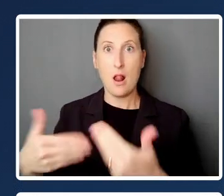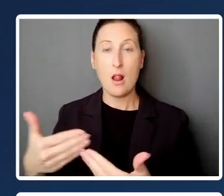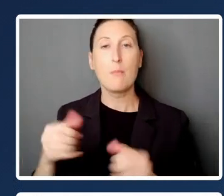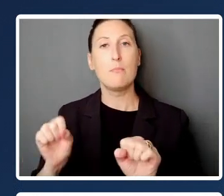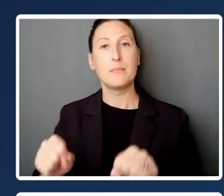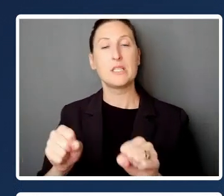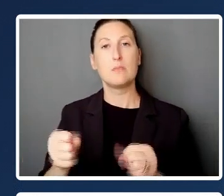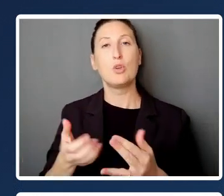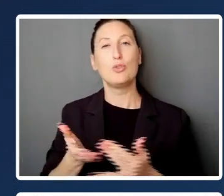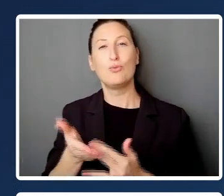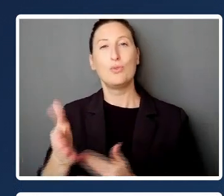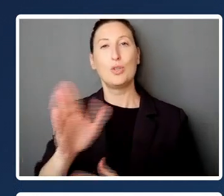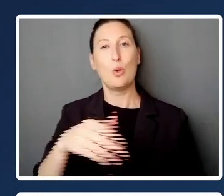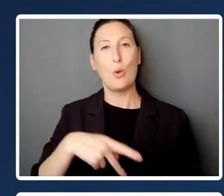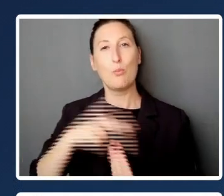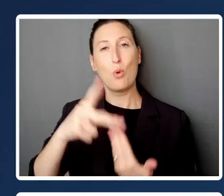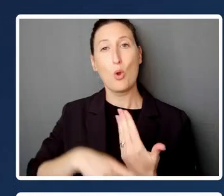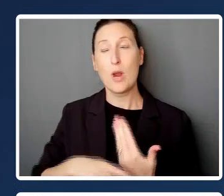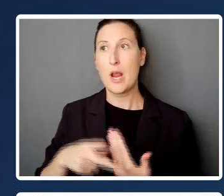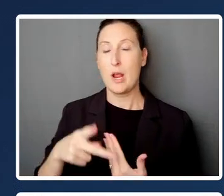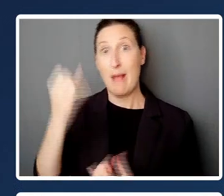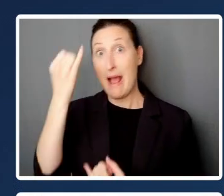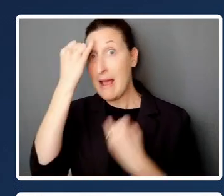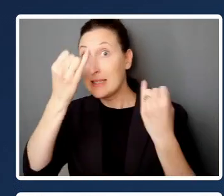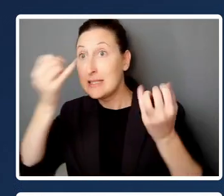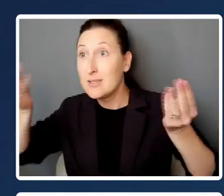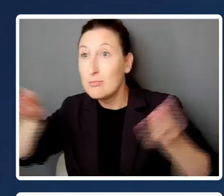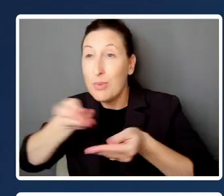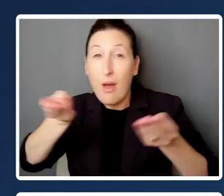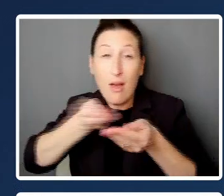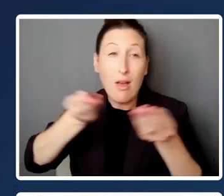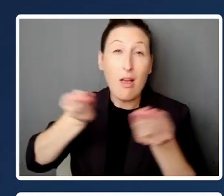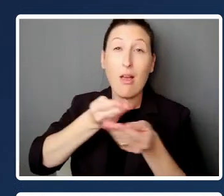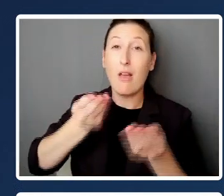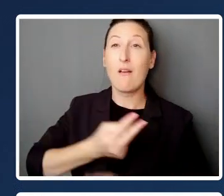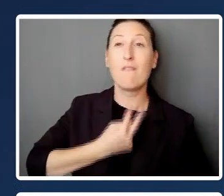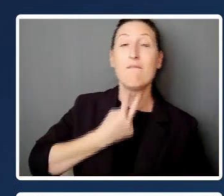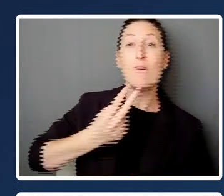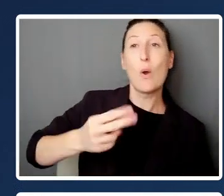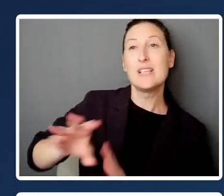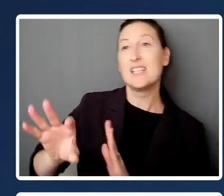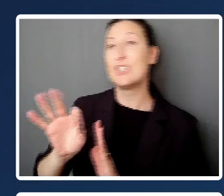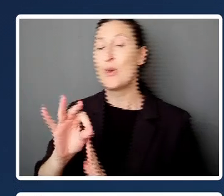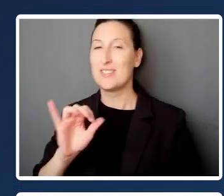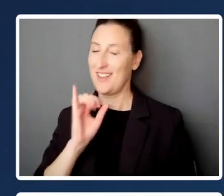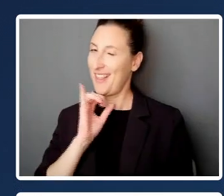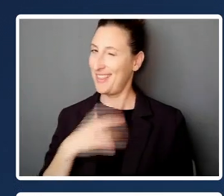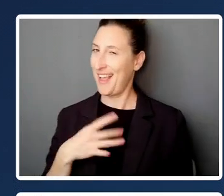Exchange of ideas, student voice and choice -- I love that way of phrasing it -- breaking